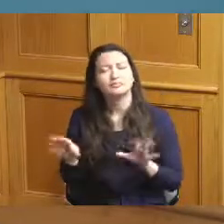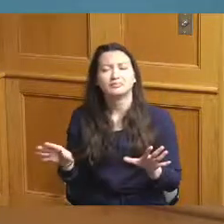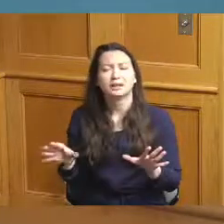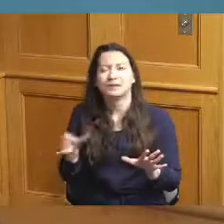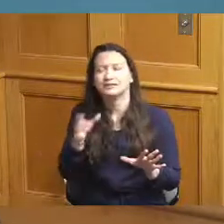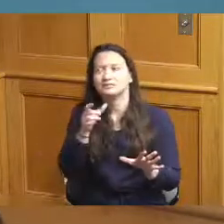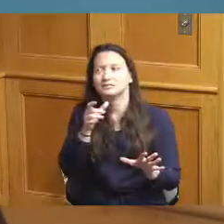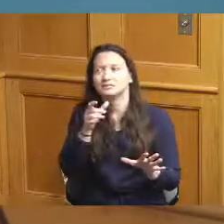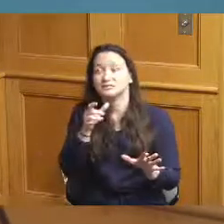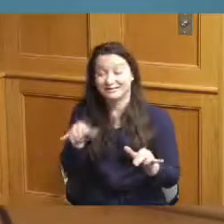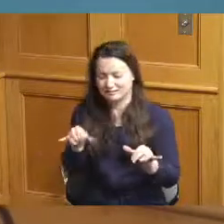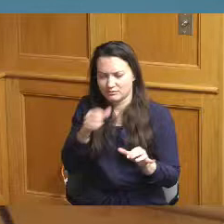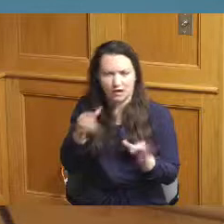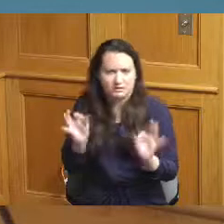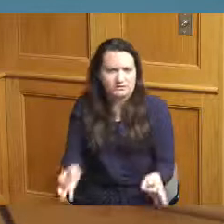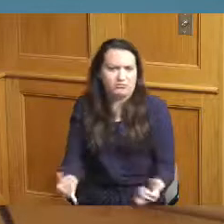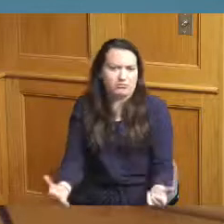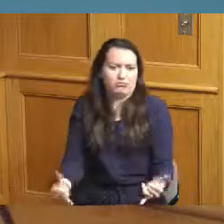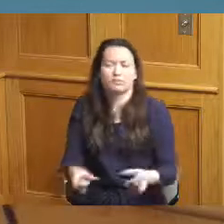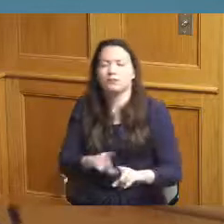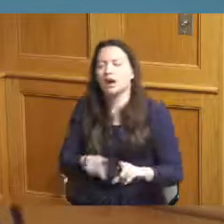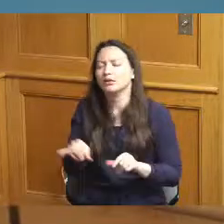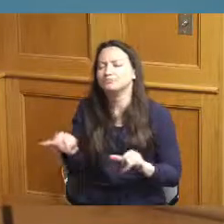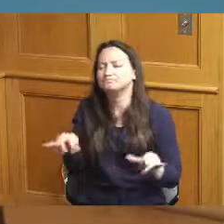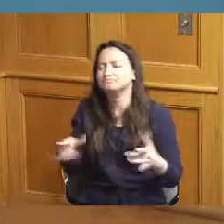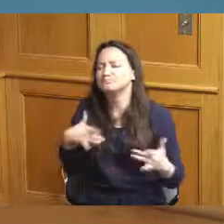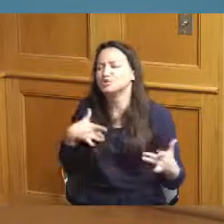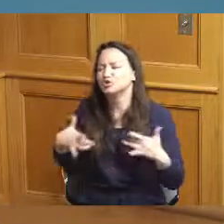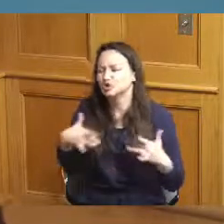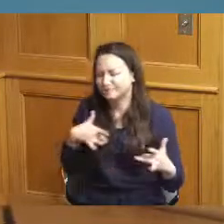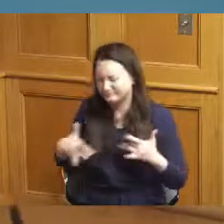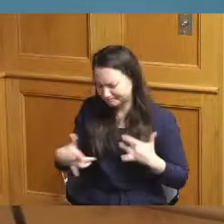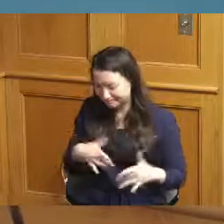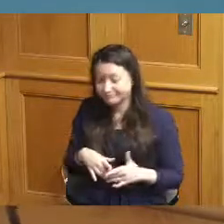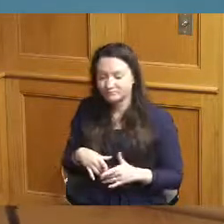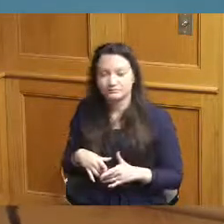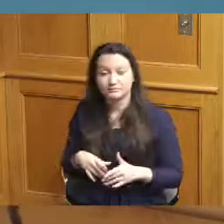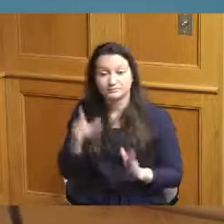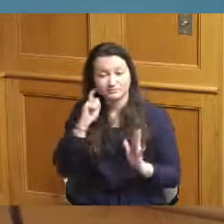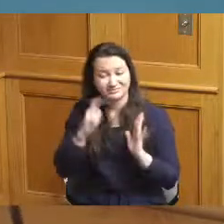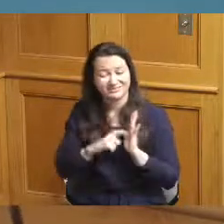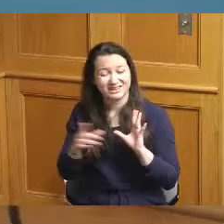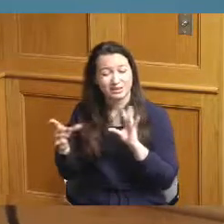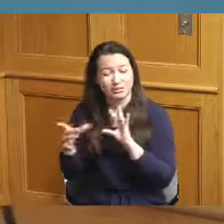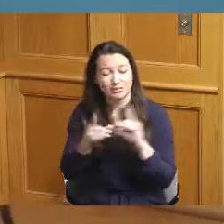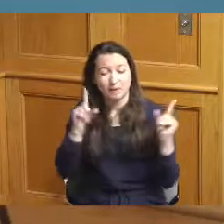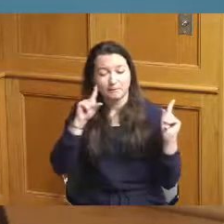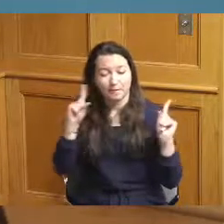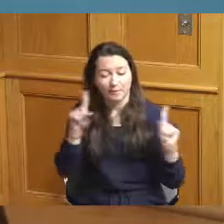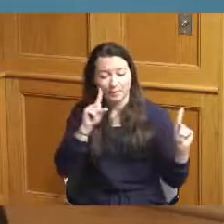a decision today but I do have similar concerns that one of the things that we hear a lot at least